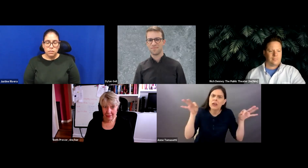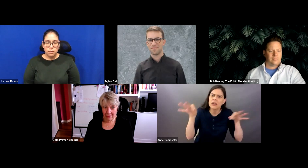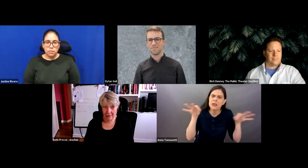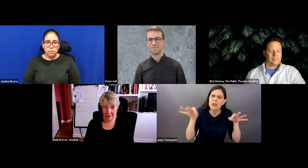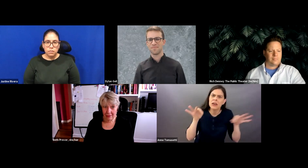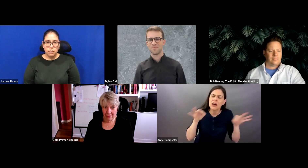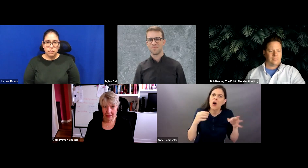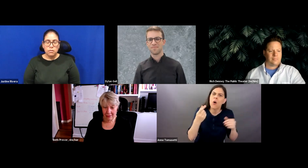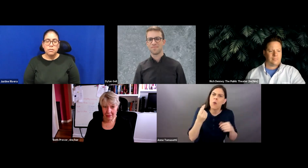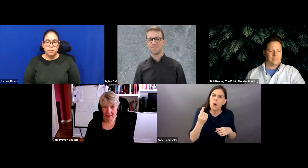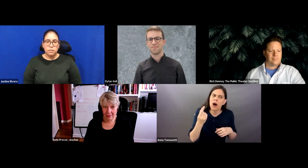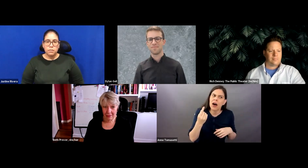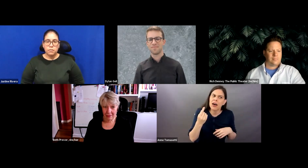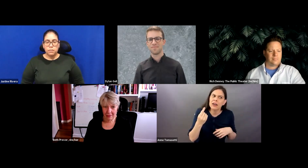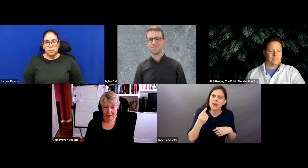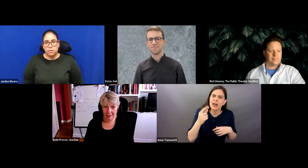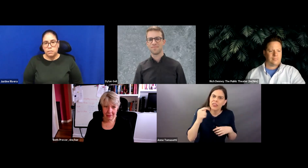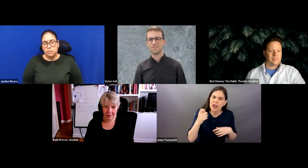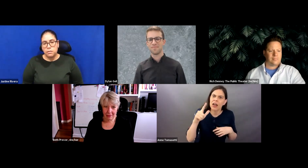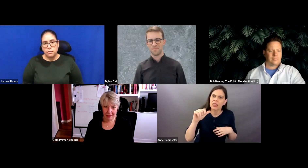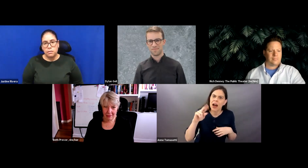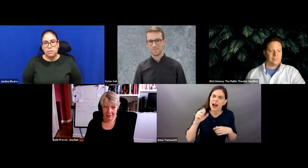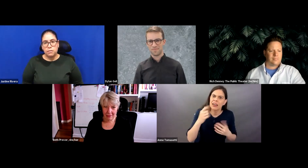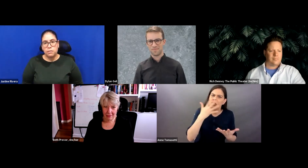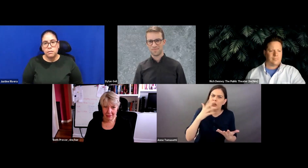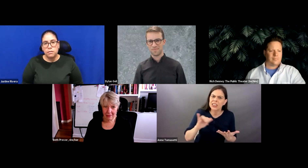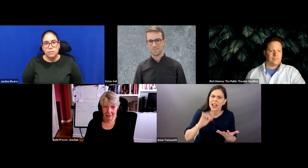interpreting. And then once we were talking about it more, and